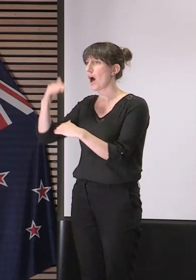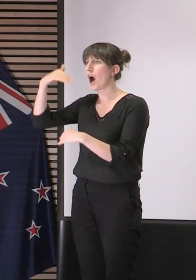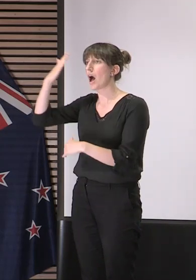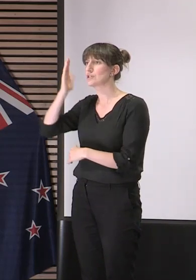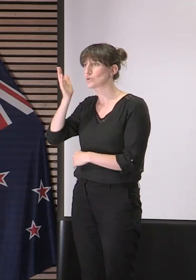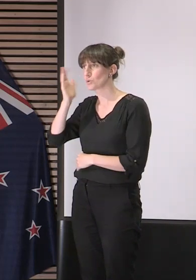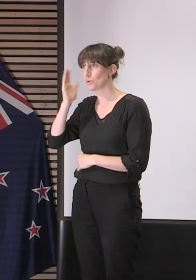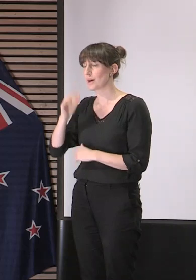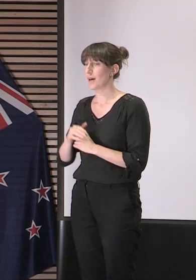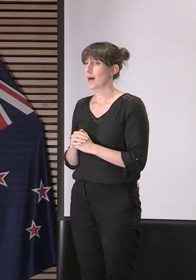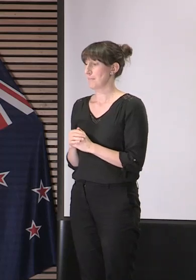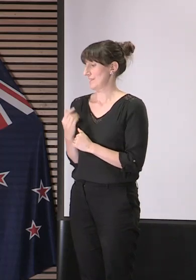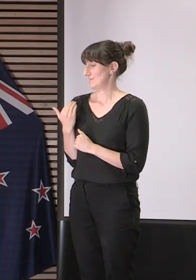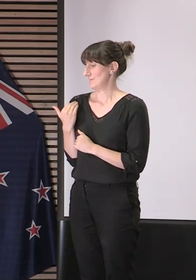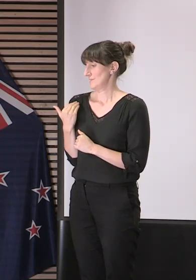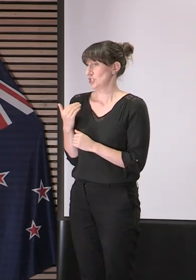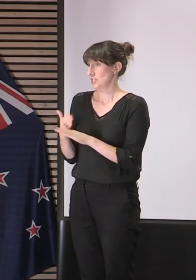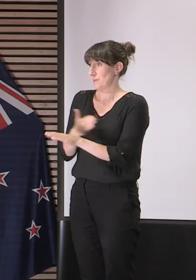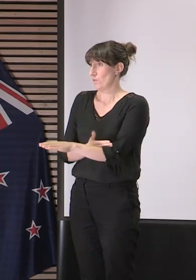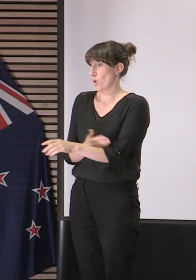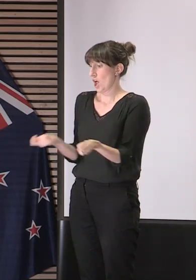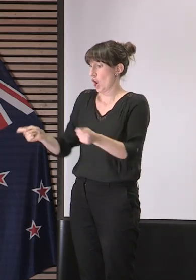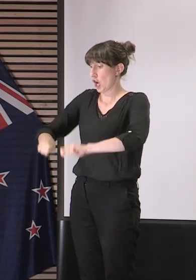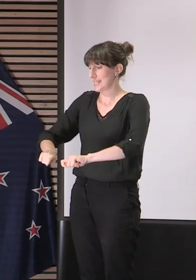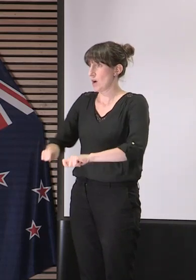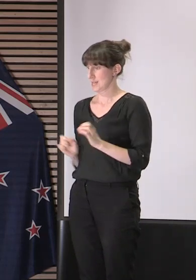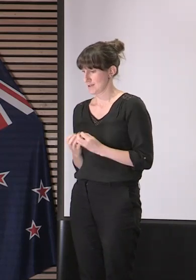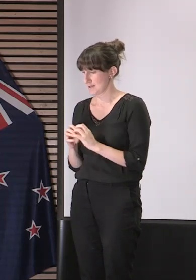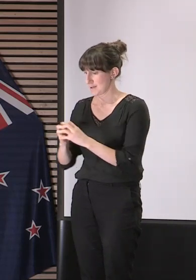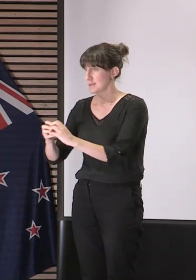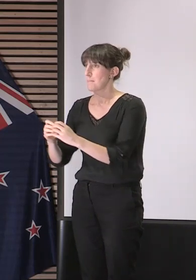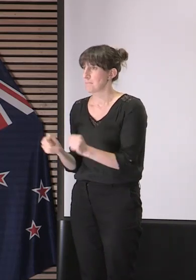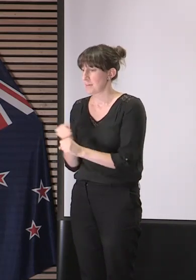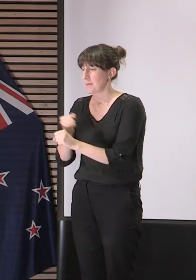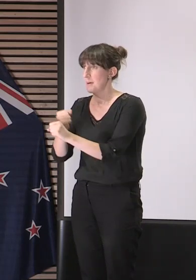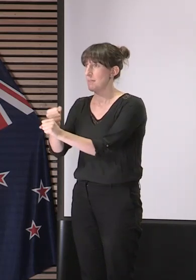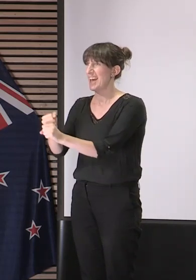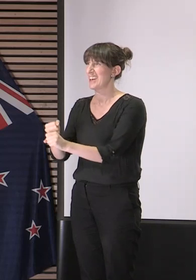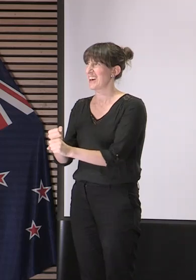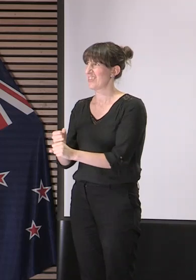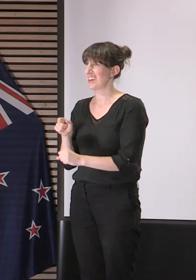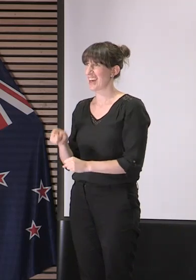the ones I have seen so far. I haven't seen any of the secondary school ones, they